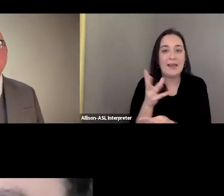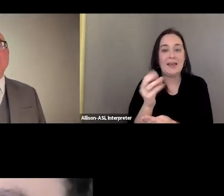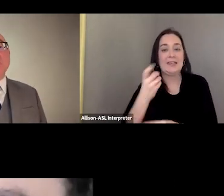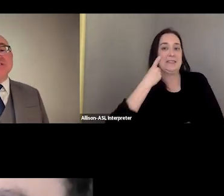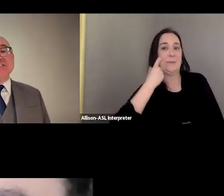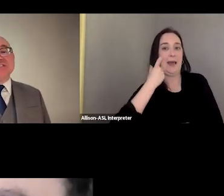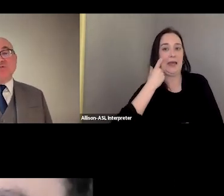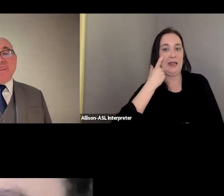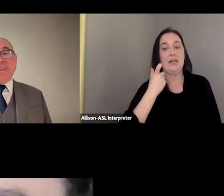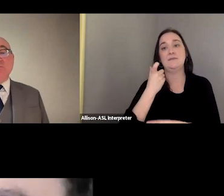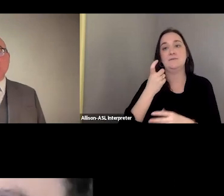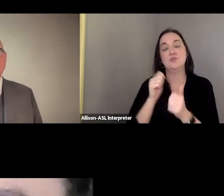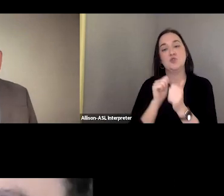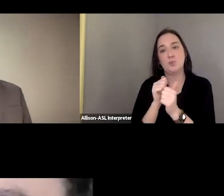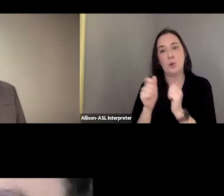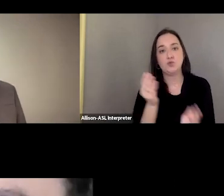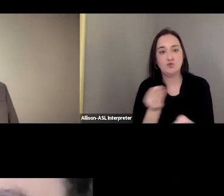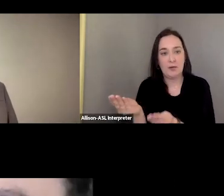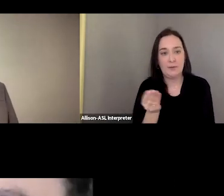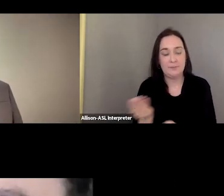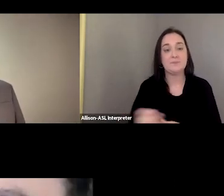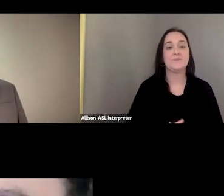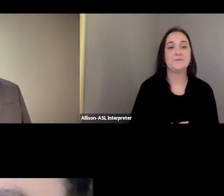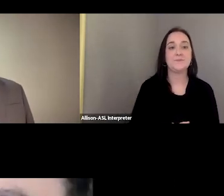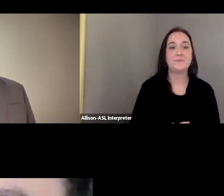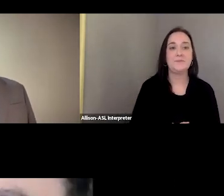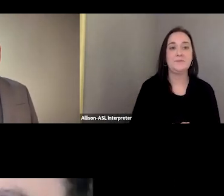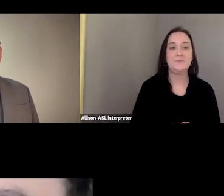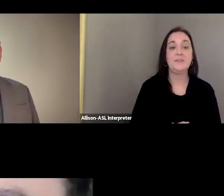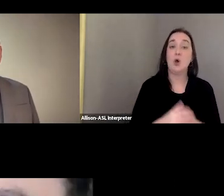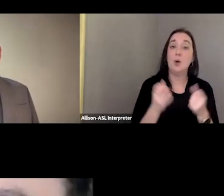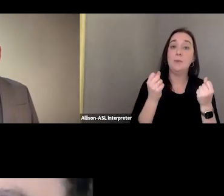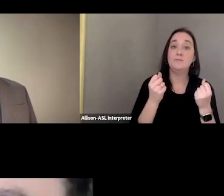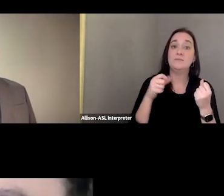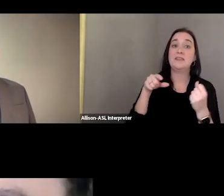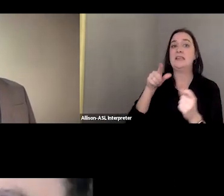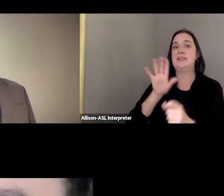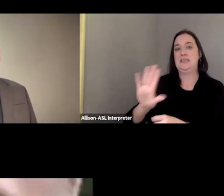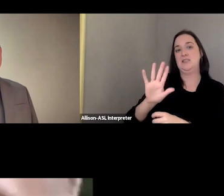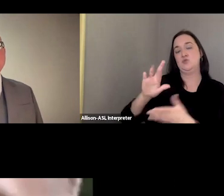training and the relationships between that and problem gambling among college students, I hope that you will seek out Frank's work.